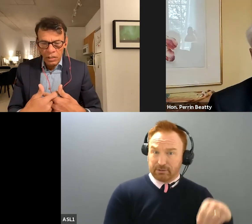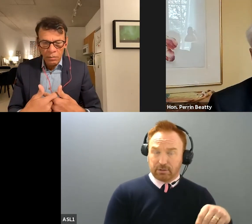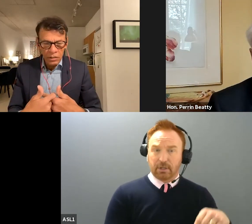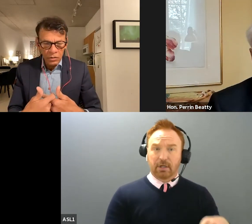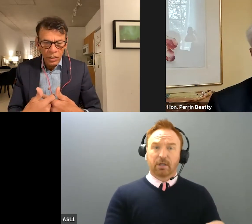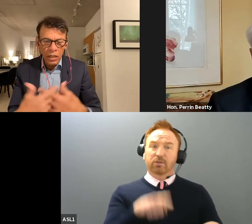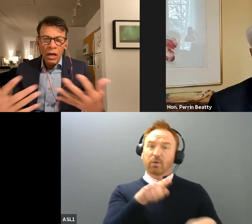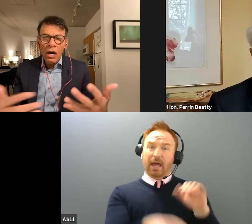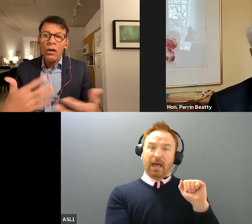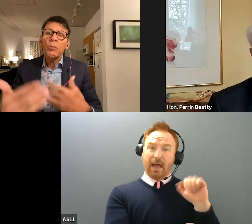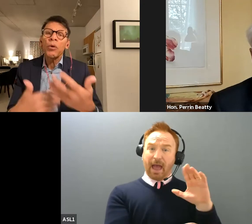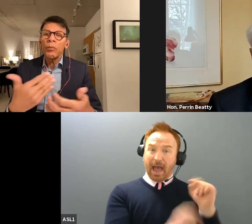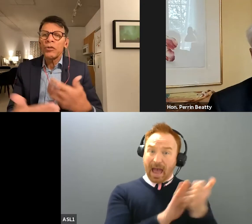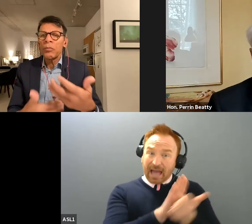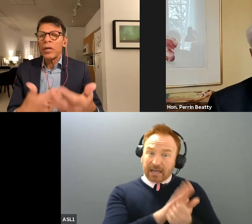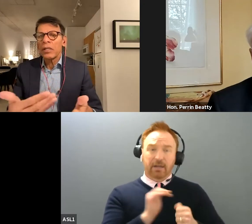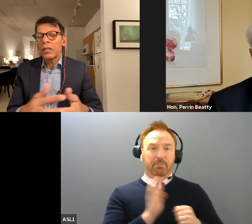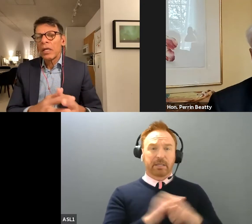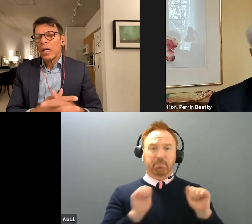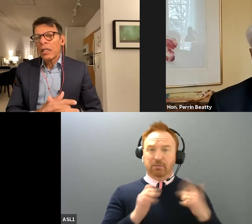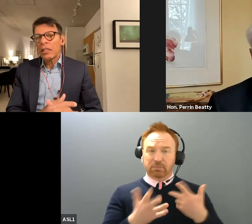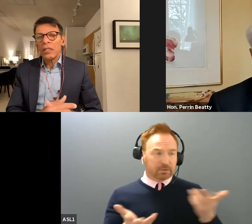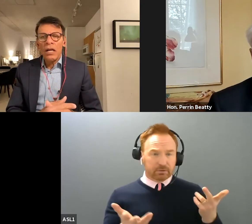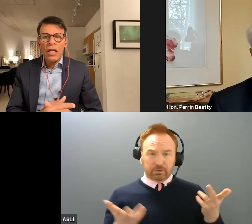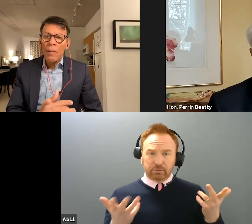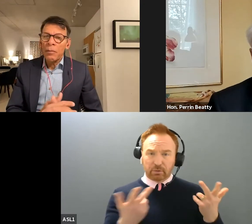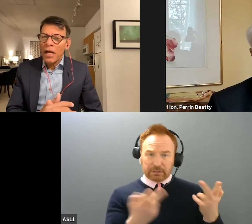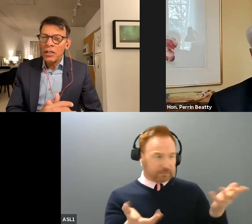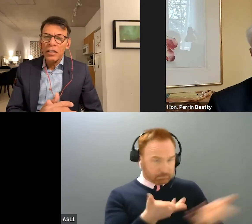government says, OK, how can we work with you because this is not going to happen magically in